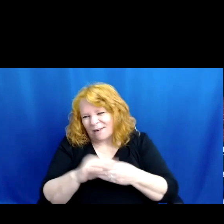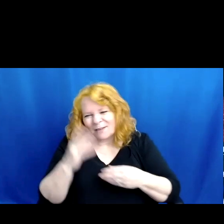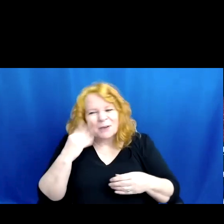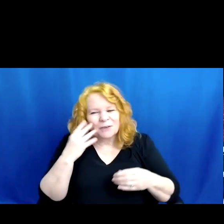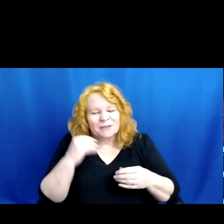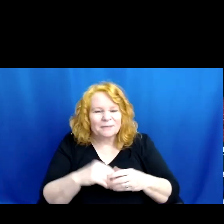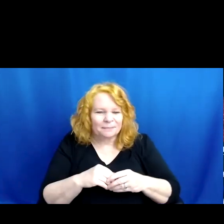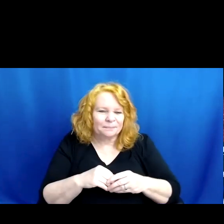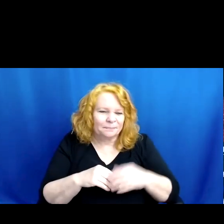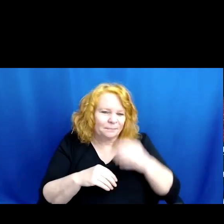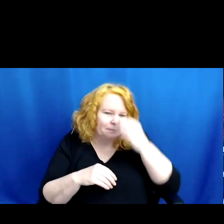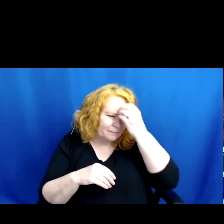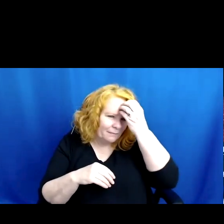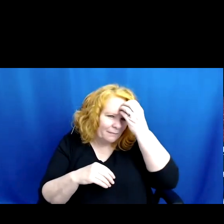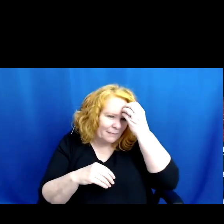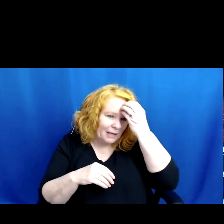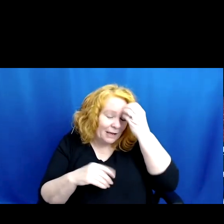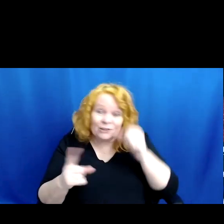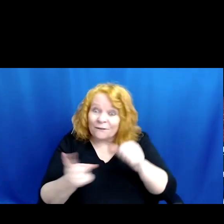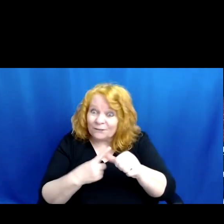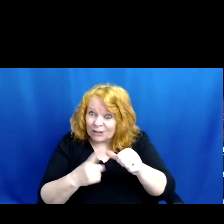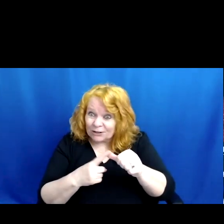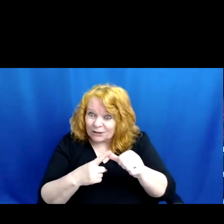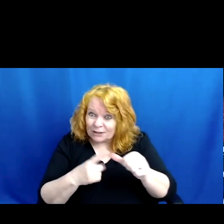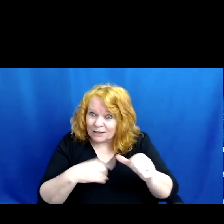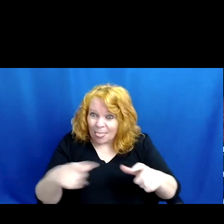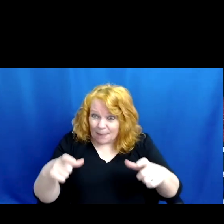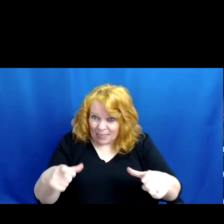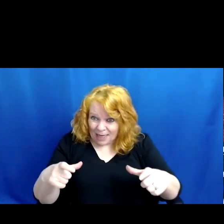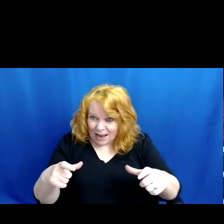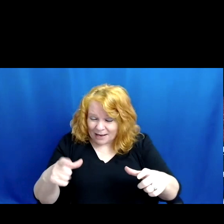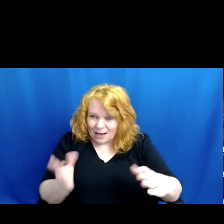So first I am going to fold the plate in half, a paper plate.